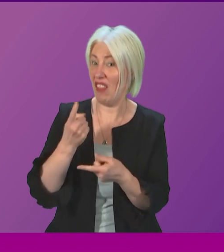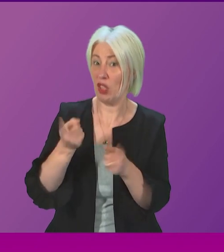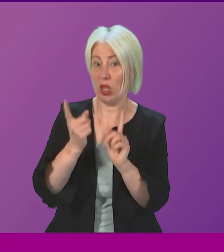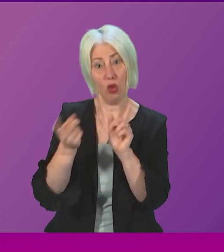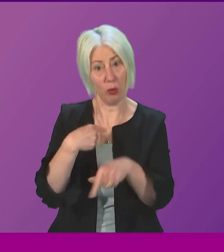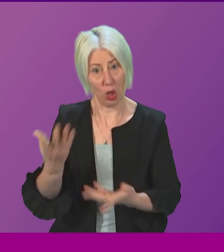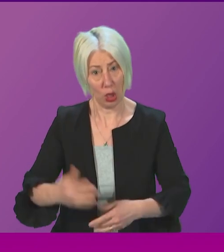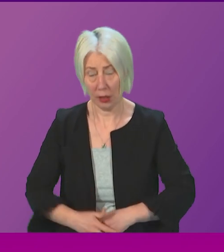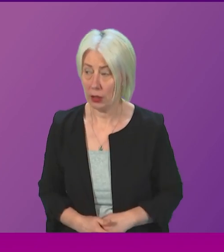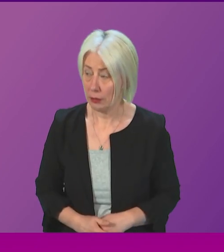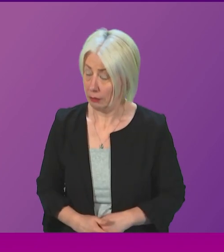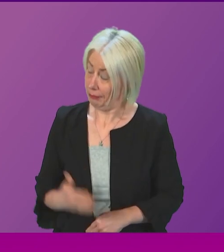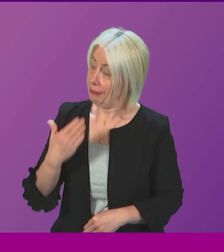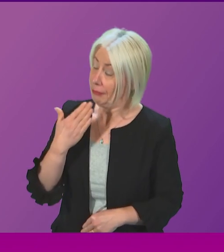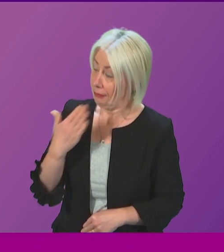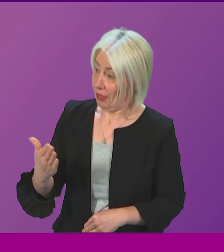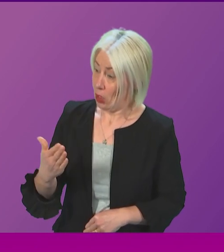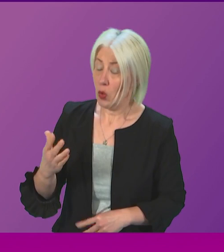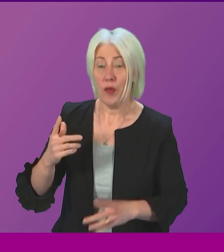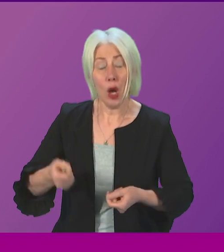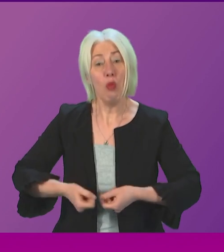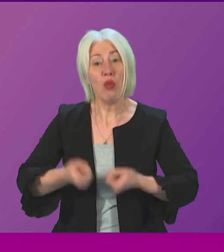I thank Douglas Ross for raising the issue.